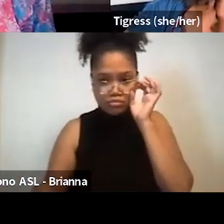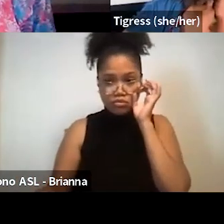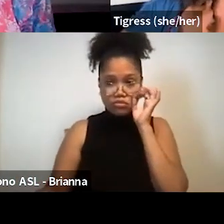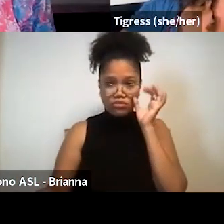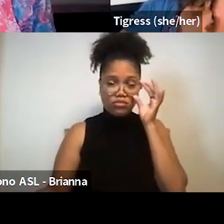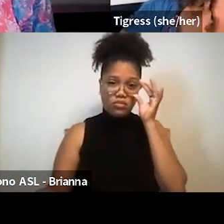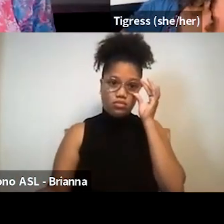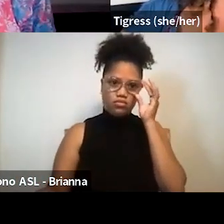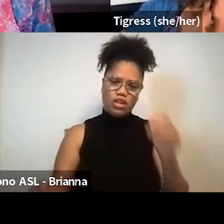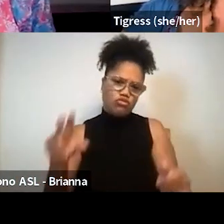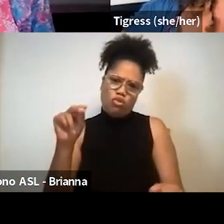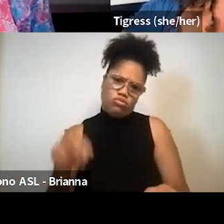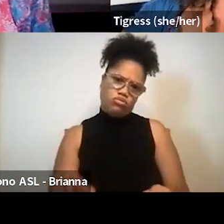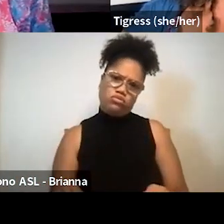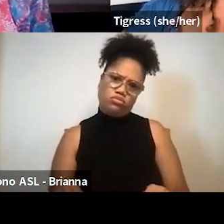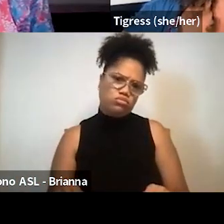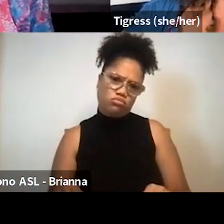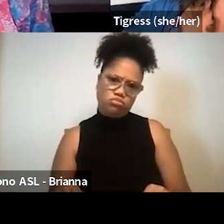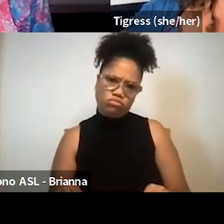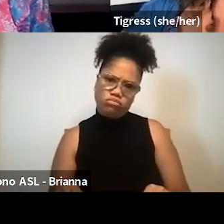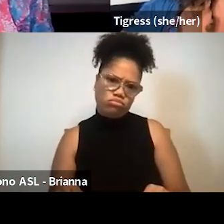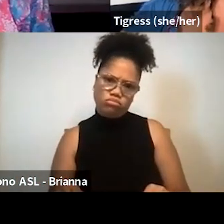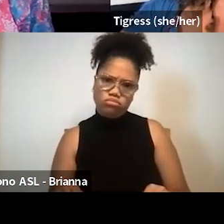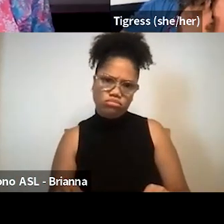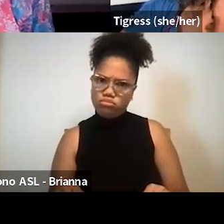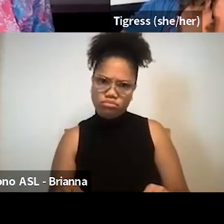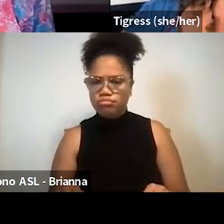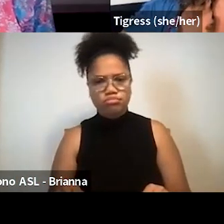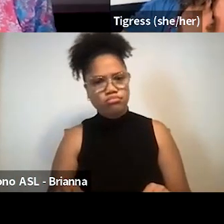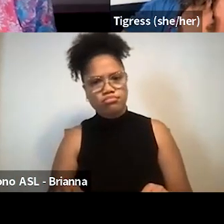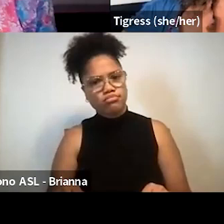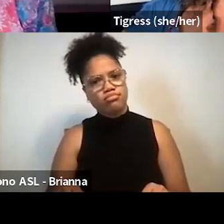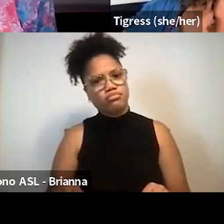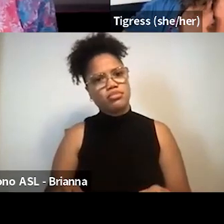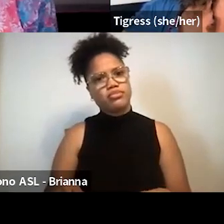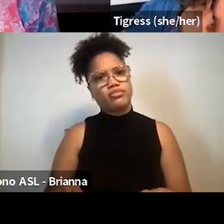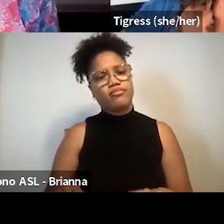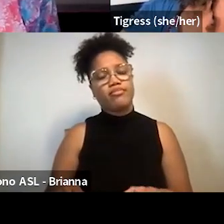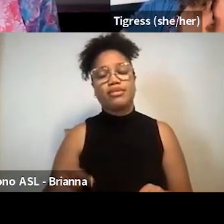no is the short answer. I think people do recognize that